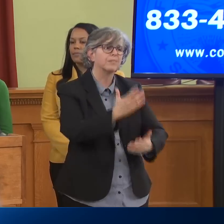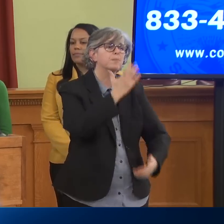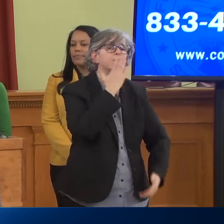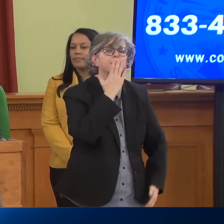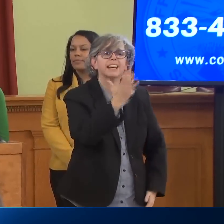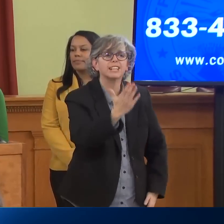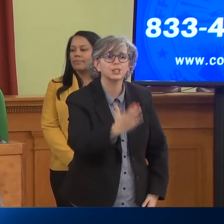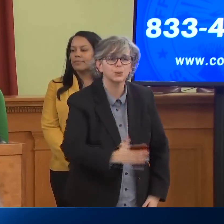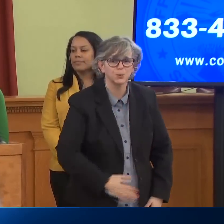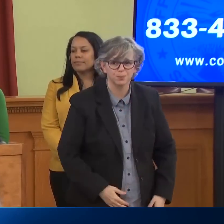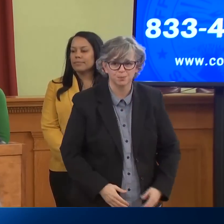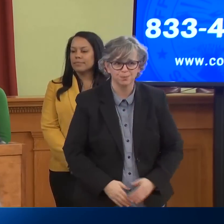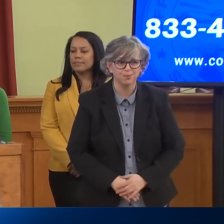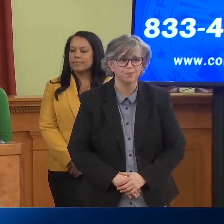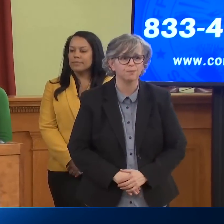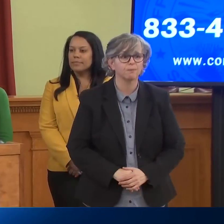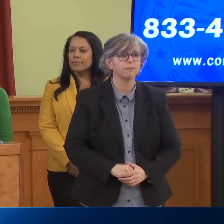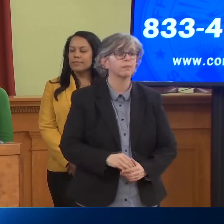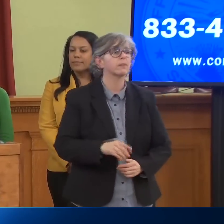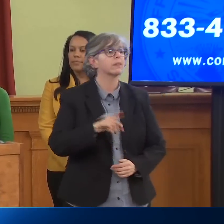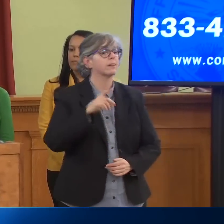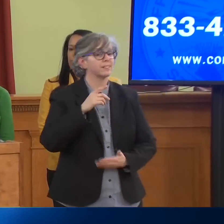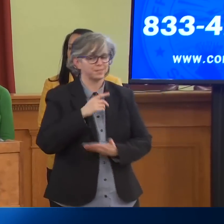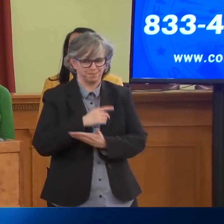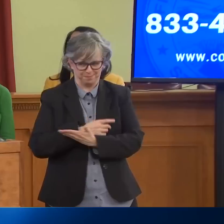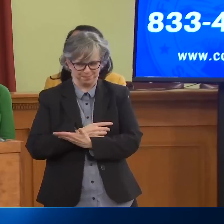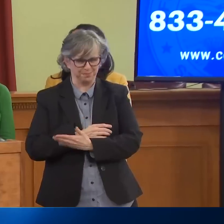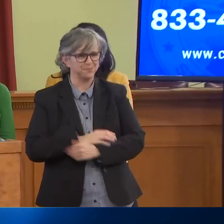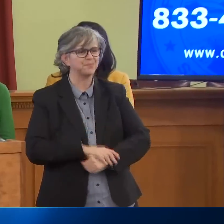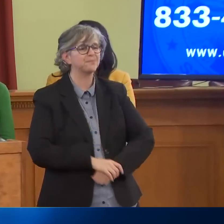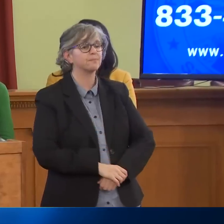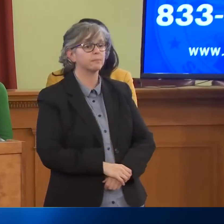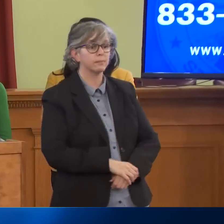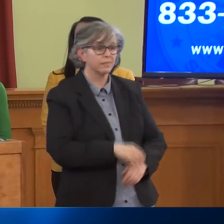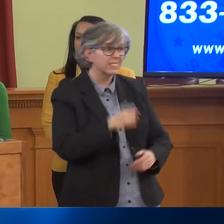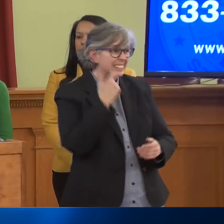WE ARE ALL IN THIS TOGETHER. WILL CONTINUE TO UPDATE ON VOLUNTEER OPPORTUNITIES, AND WAYS THAT PEOPLE CAN HELP IN THE COMING DAYS.